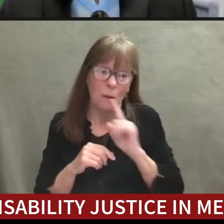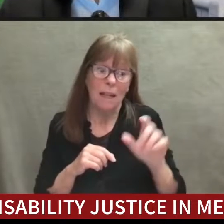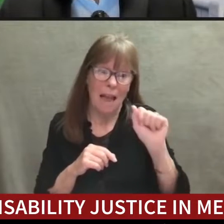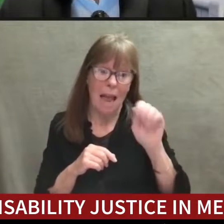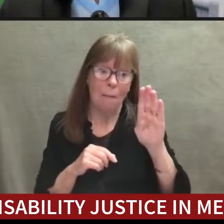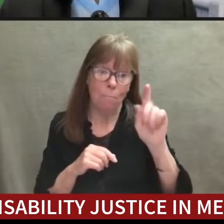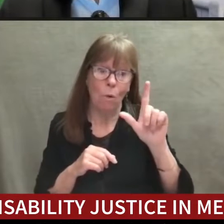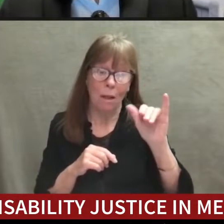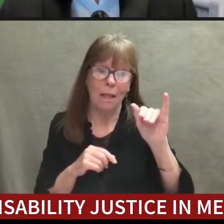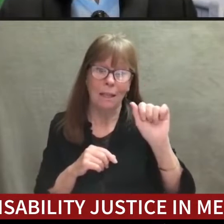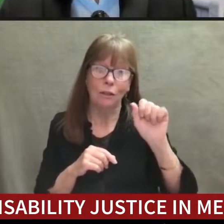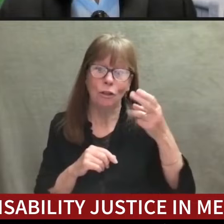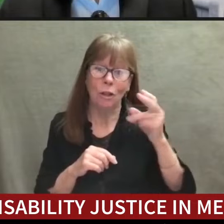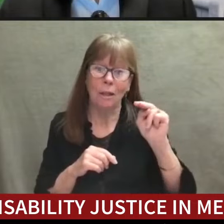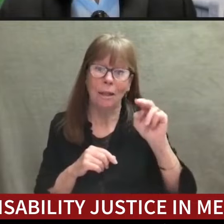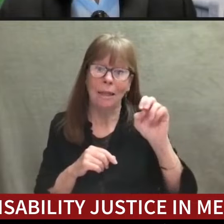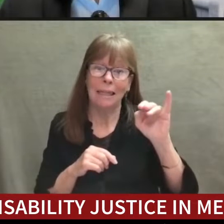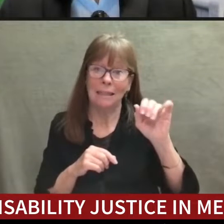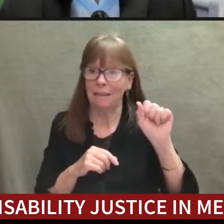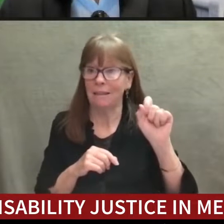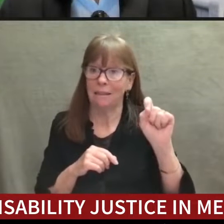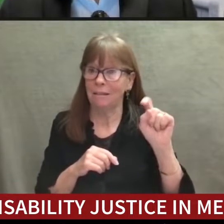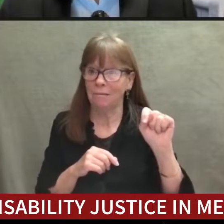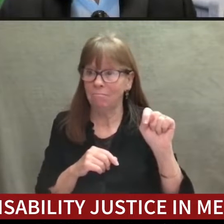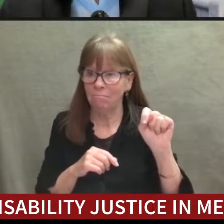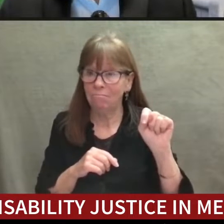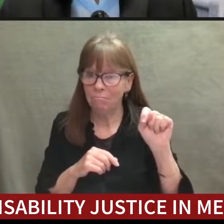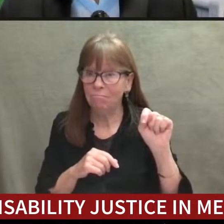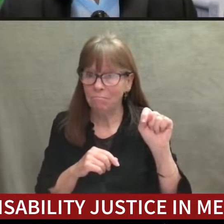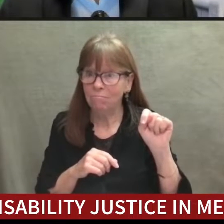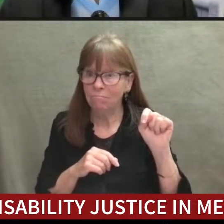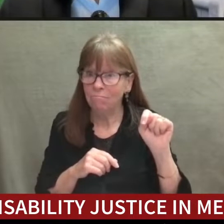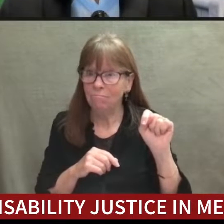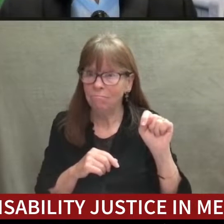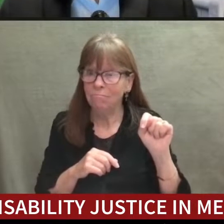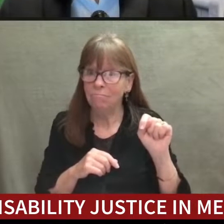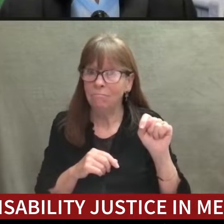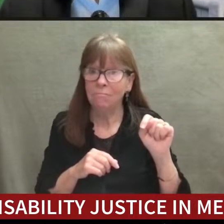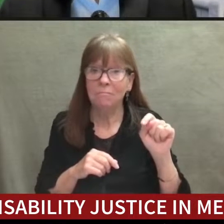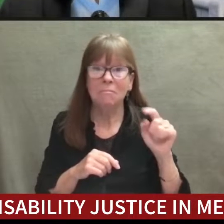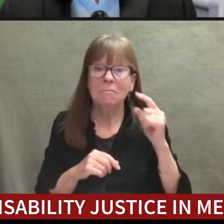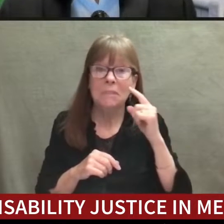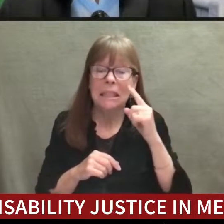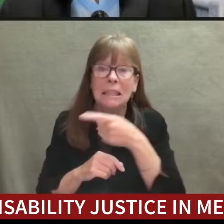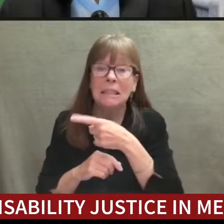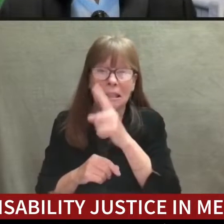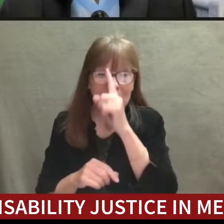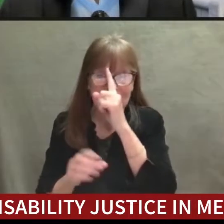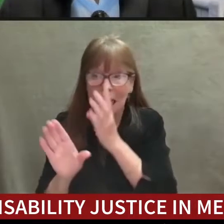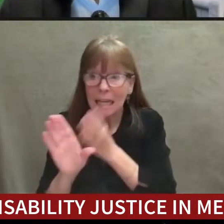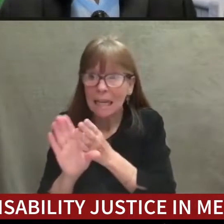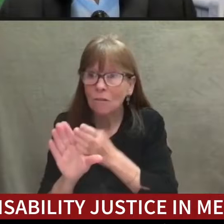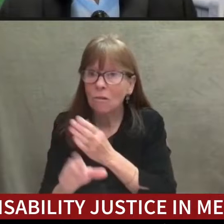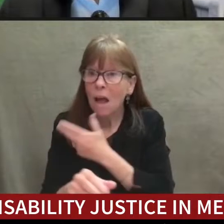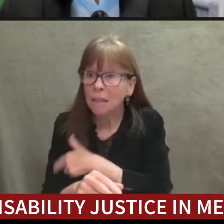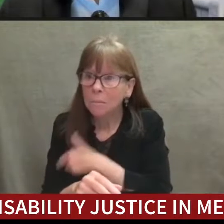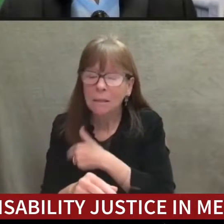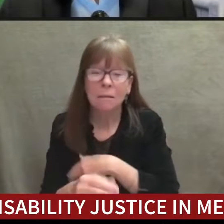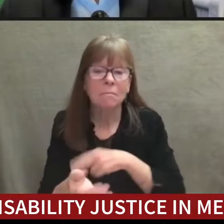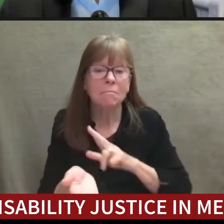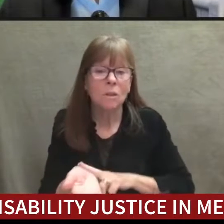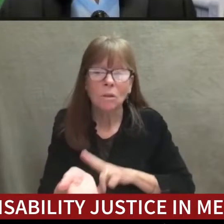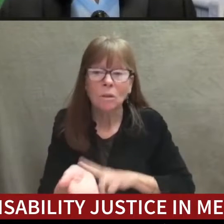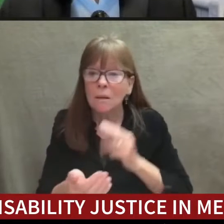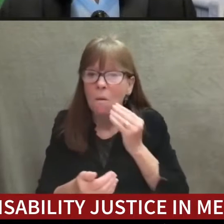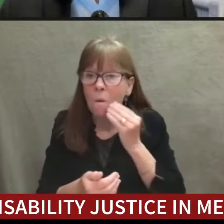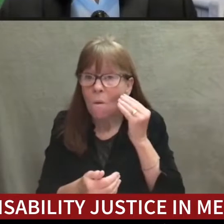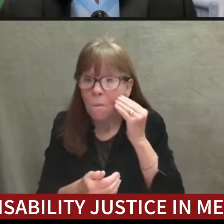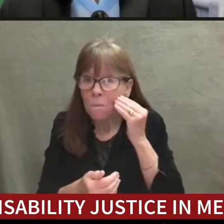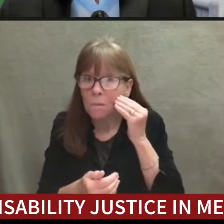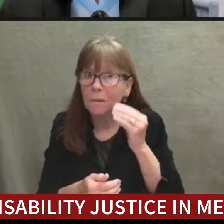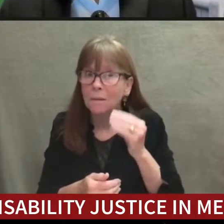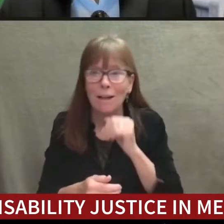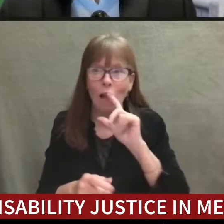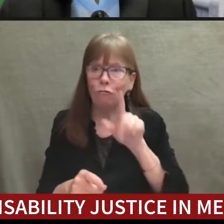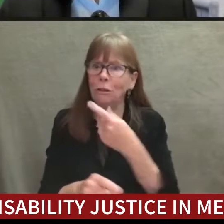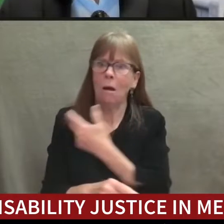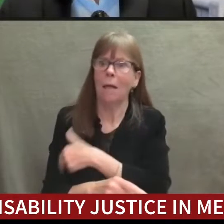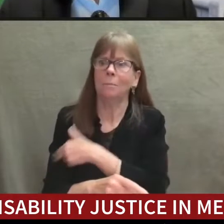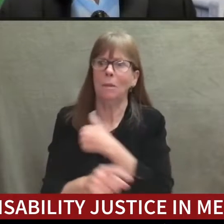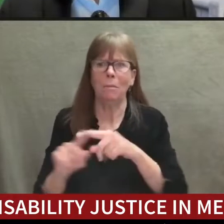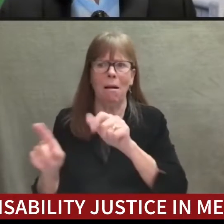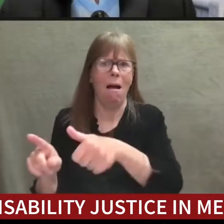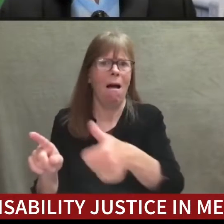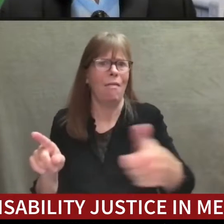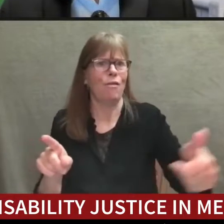So that being said, psychiatric hospital, nursing homes, and other institutions. I know many people